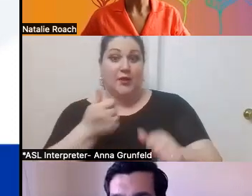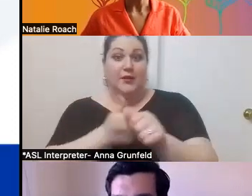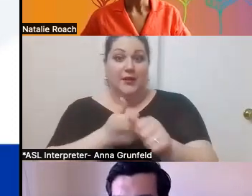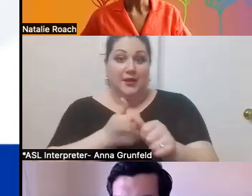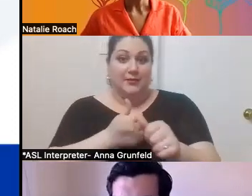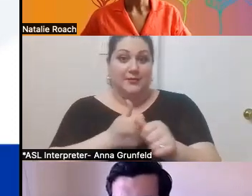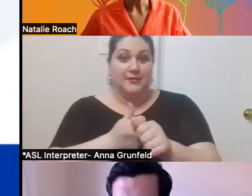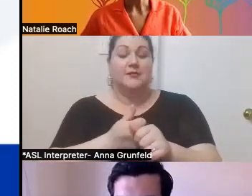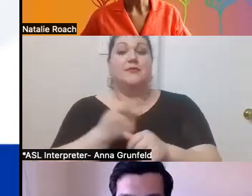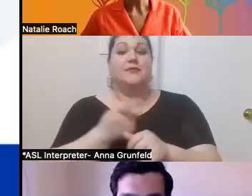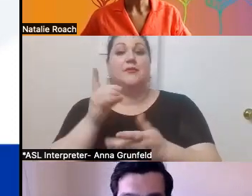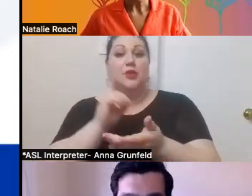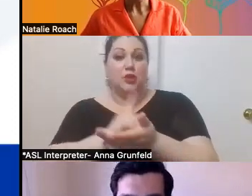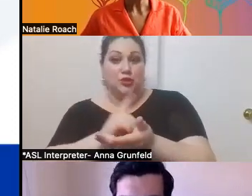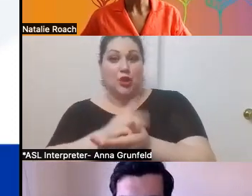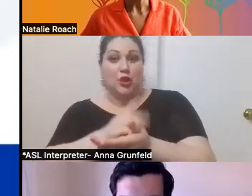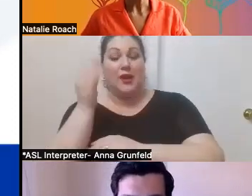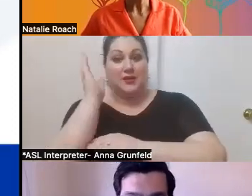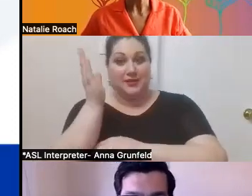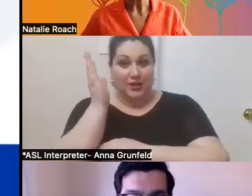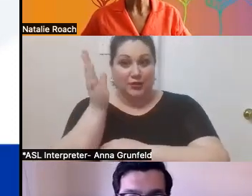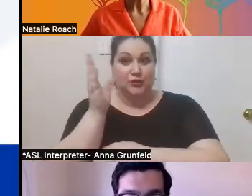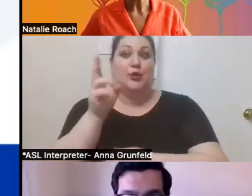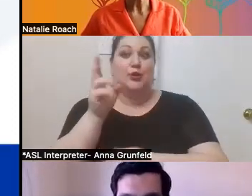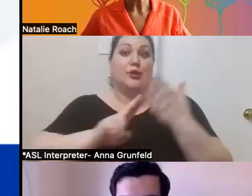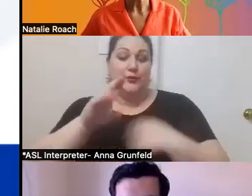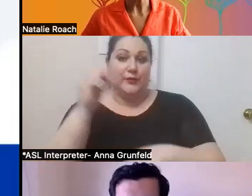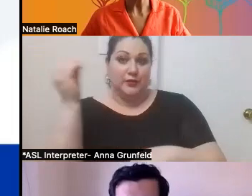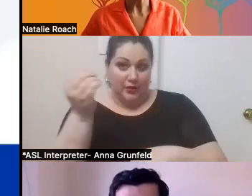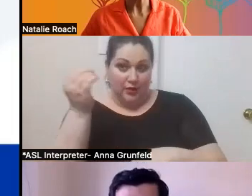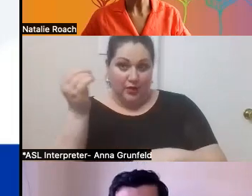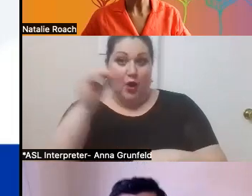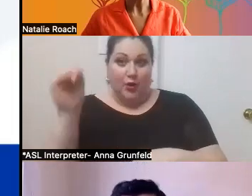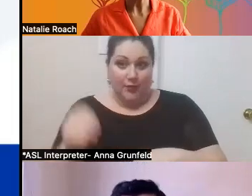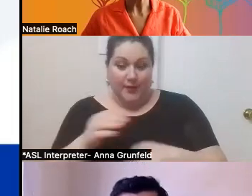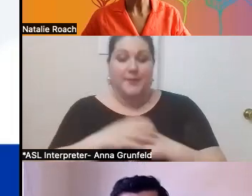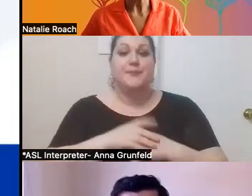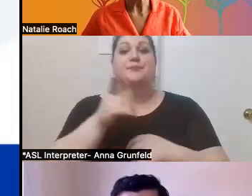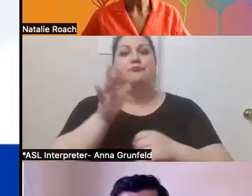He is a determined advocate to improve inclusion of physicians with disabilities